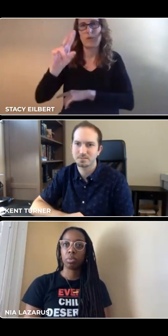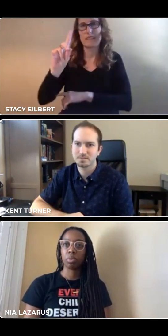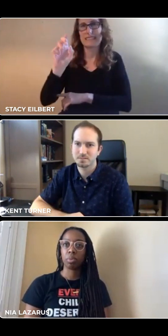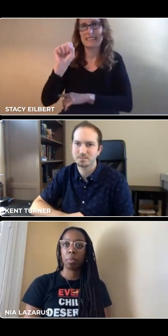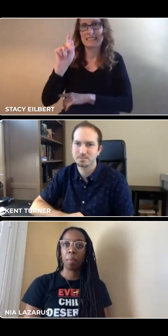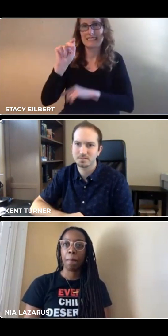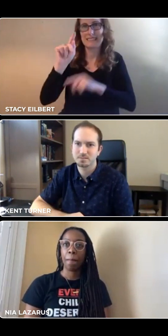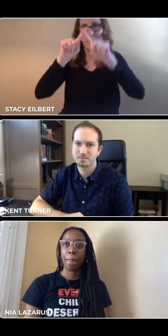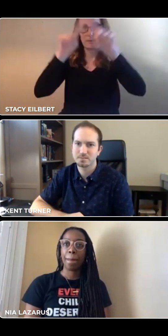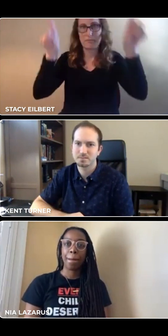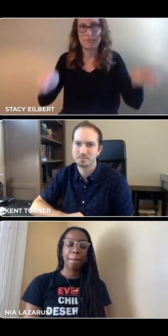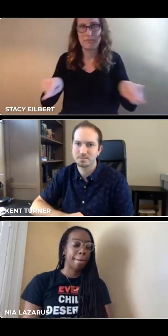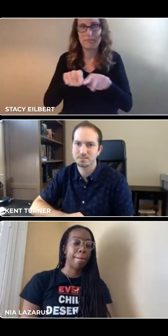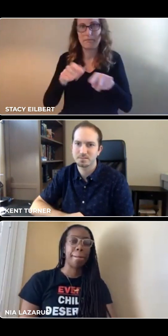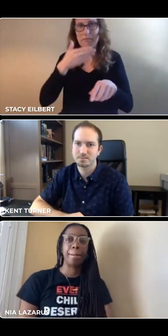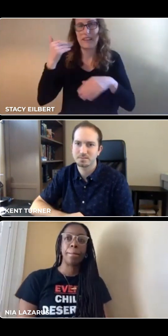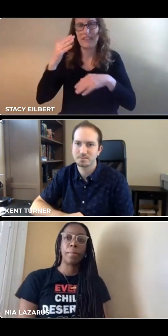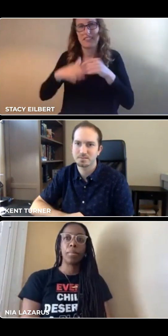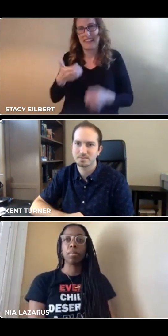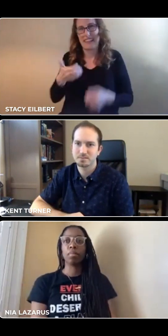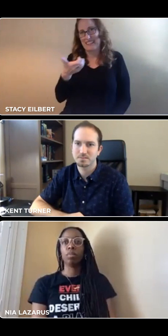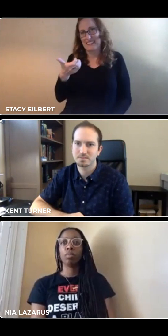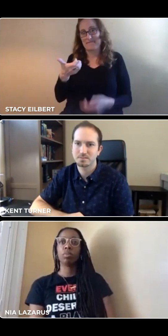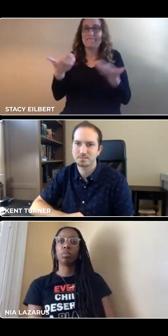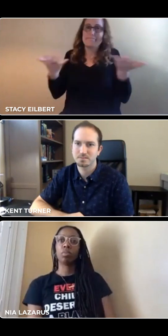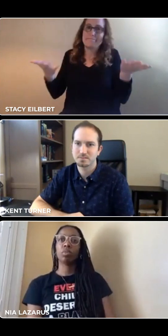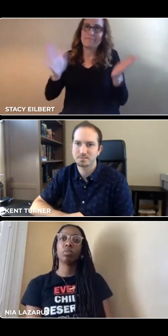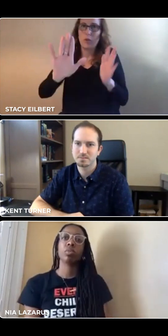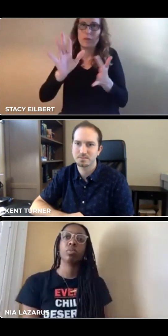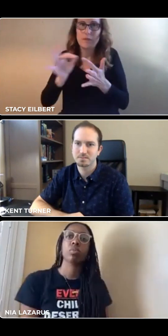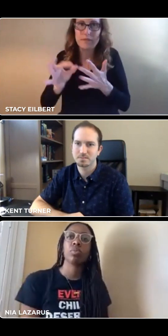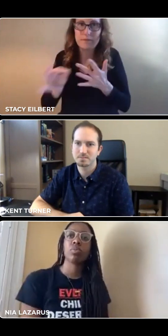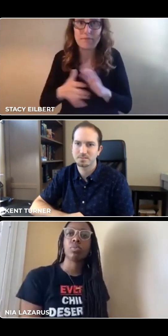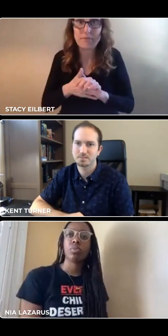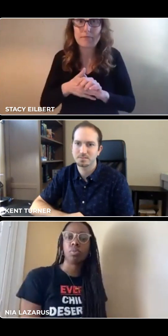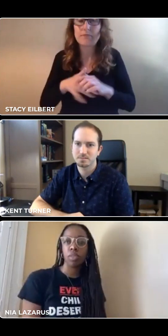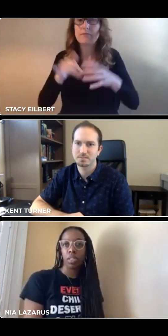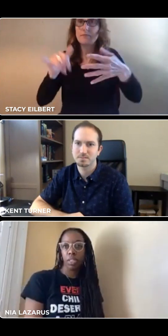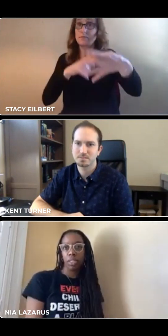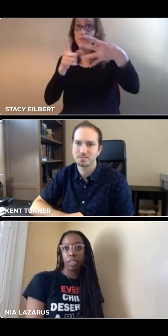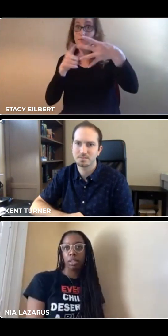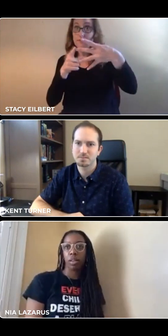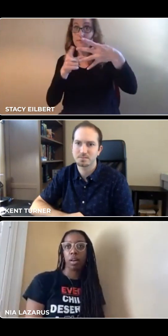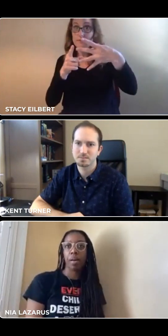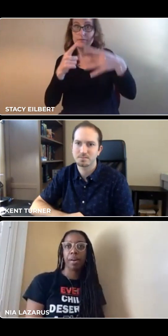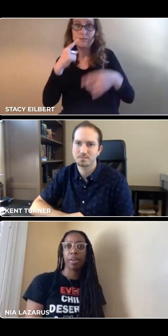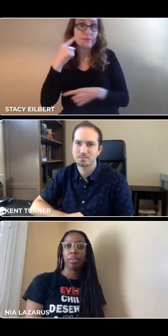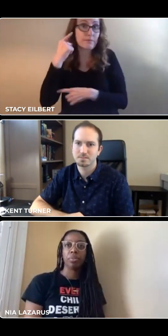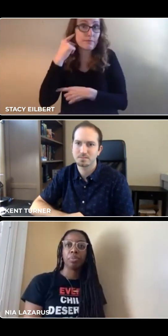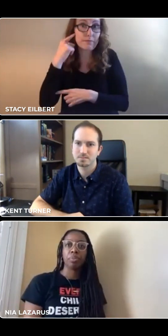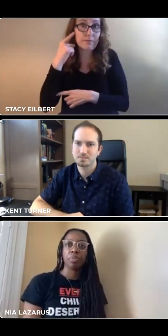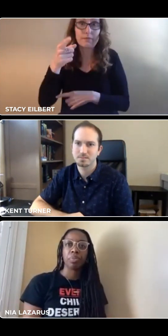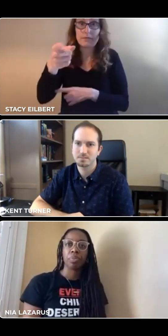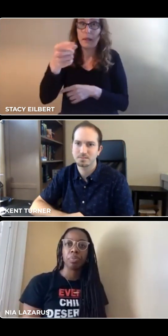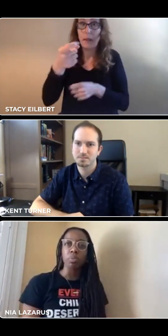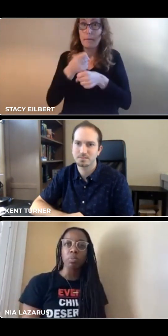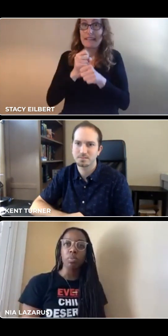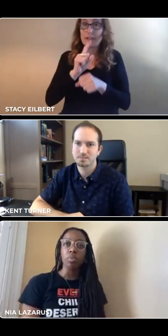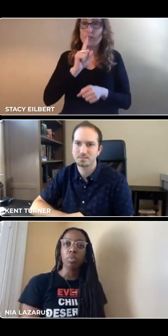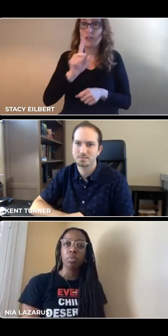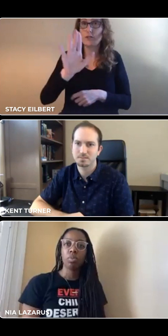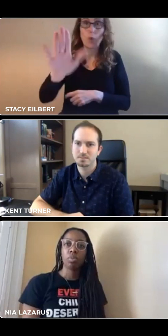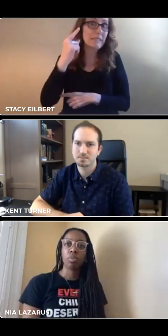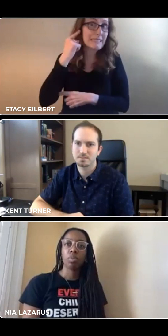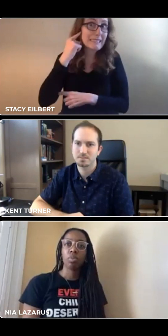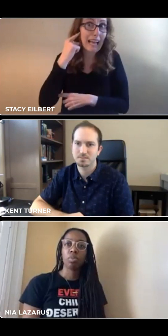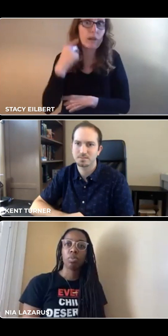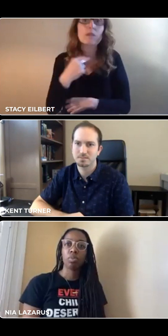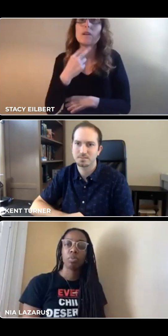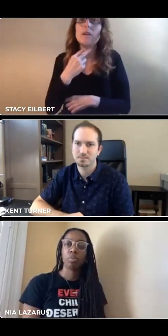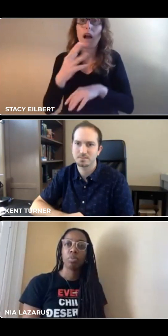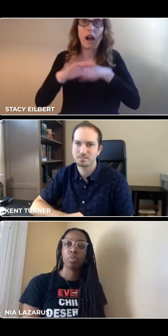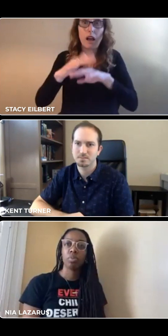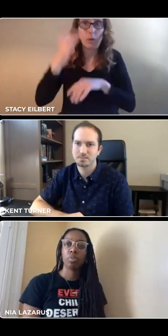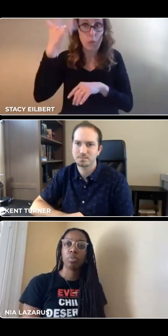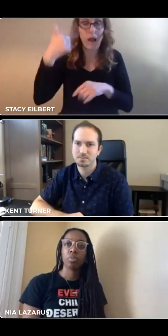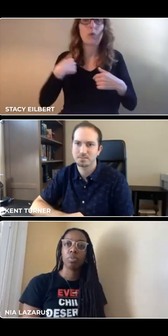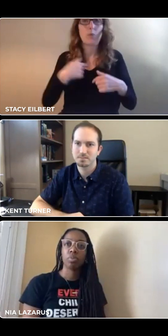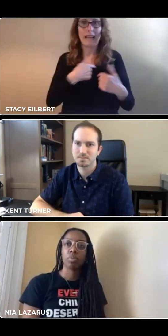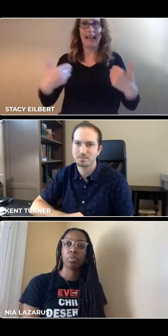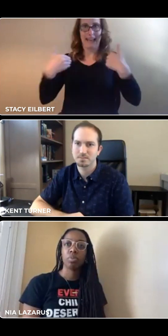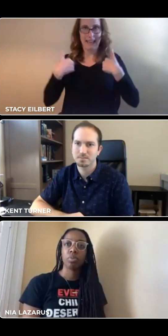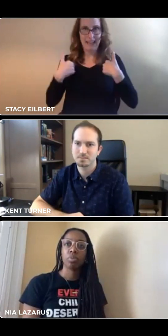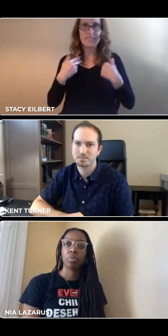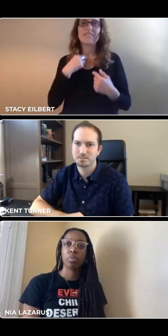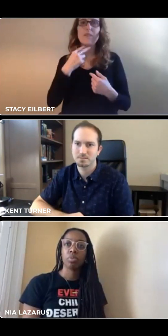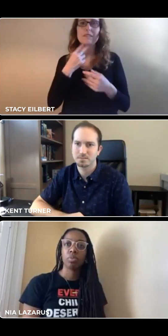First, it's best viewed on a laptop or a desktop, not a mobile phone. Second, make sure your